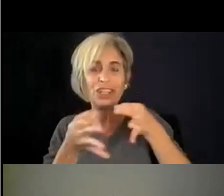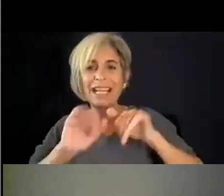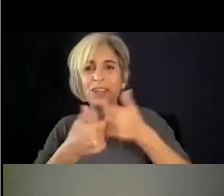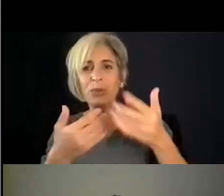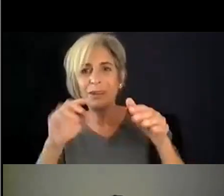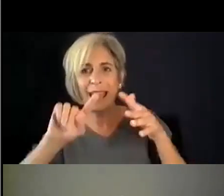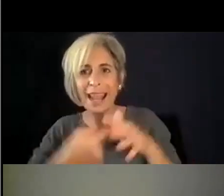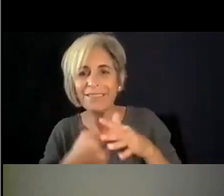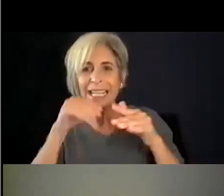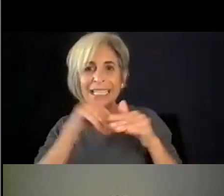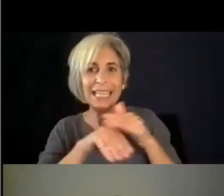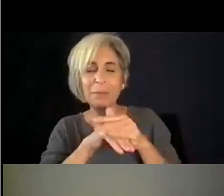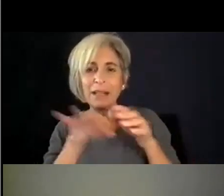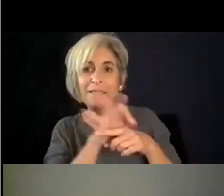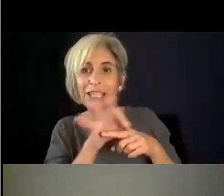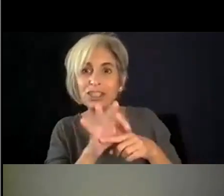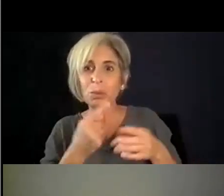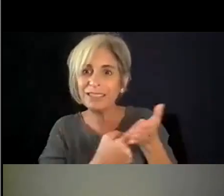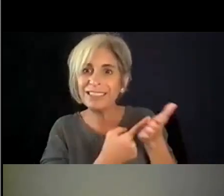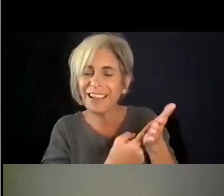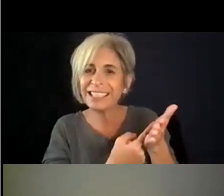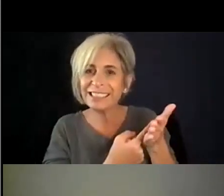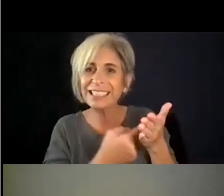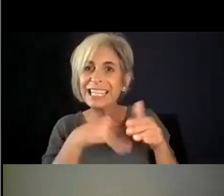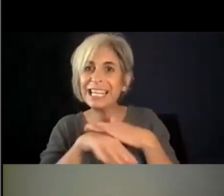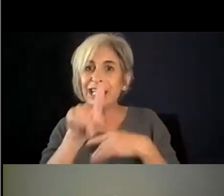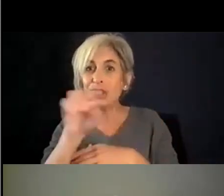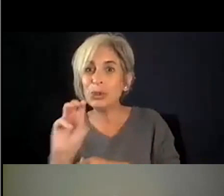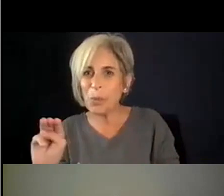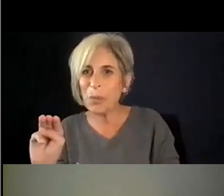accessibility features we discussed in Teams and Zoom.